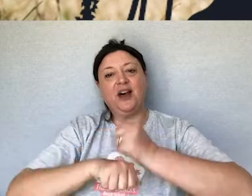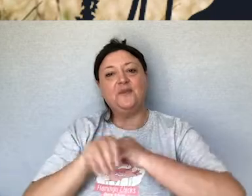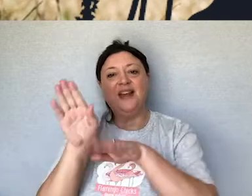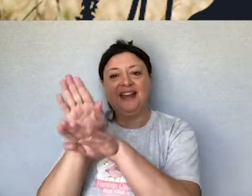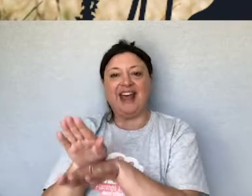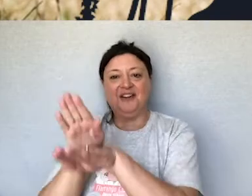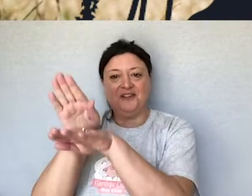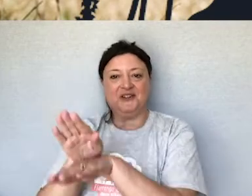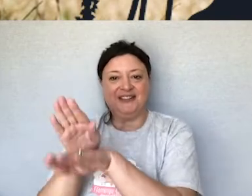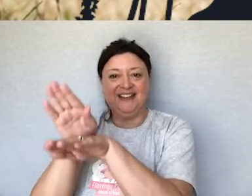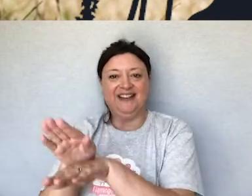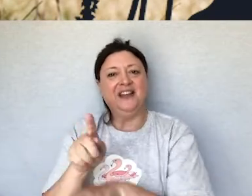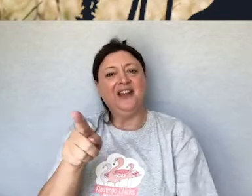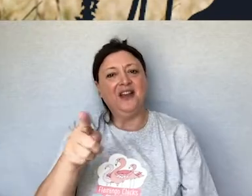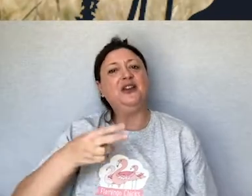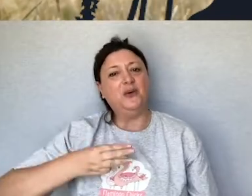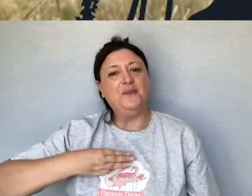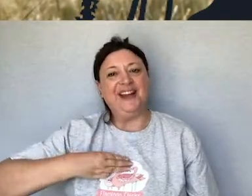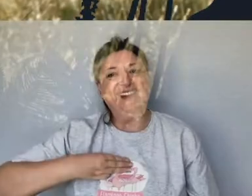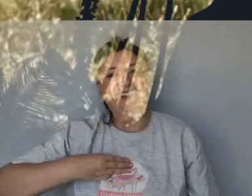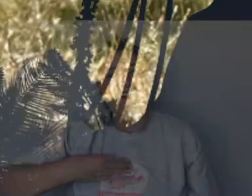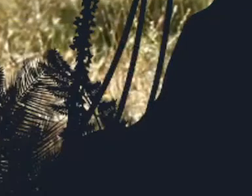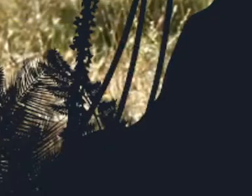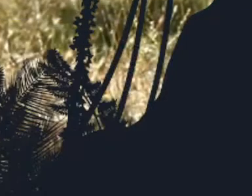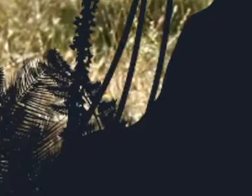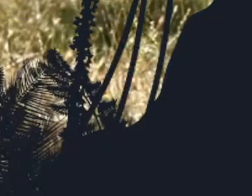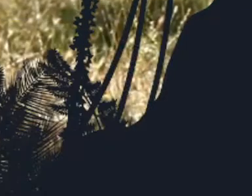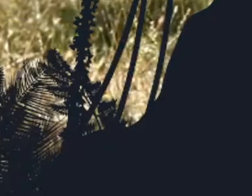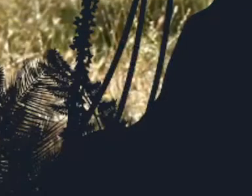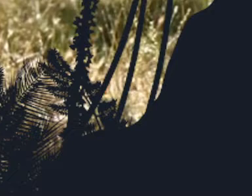become kangaroos you and me. We need to practice our jumps. We're going to move